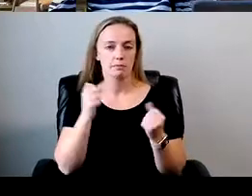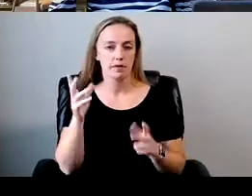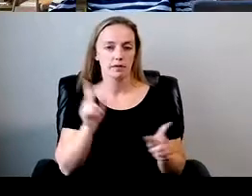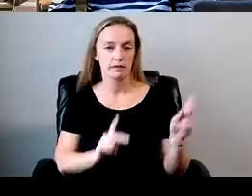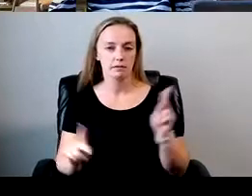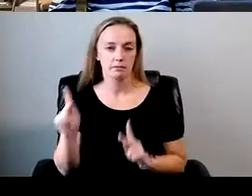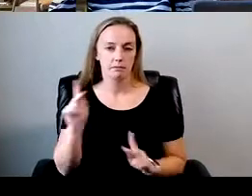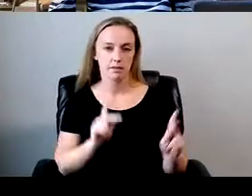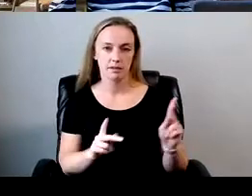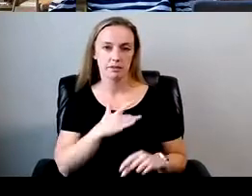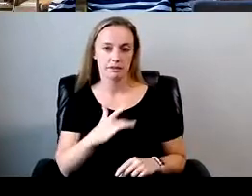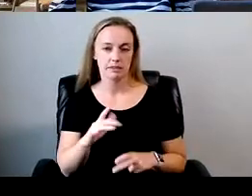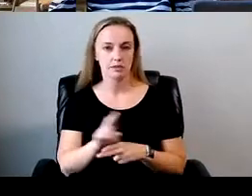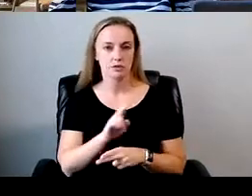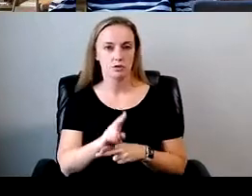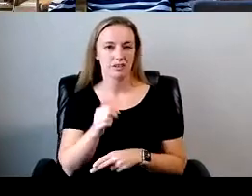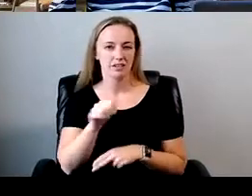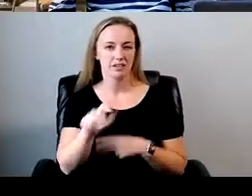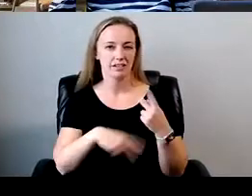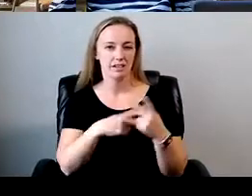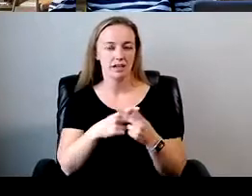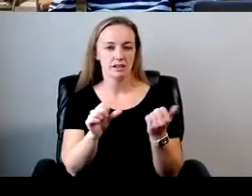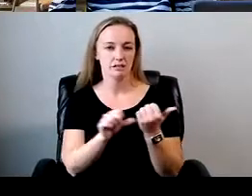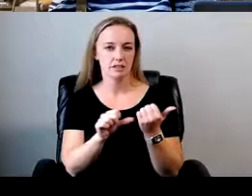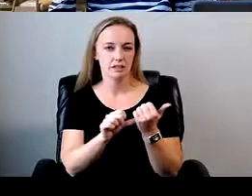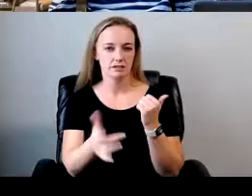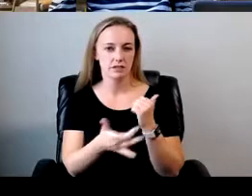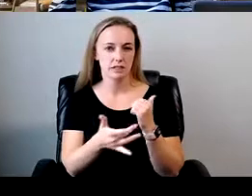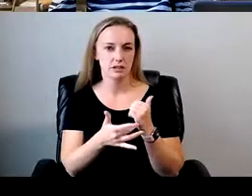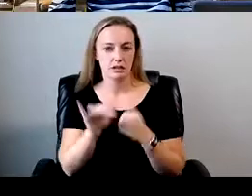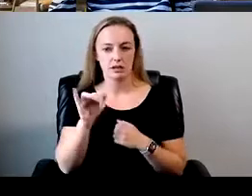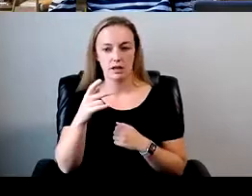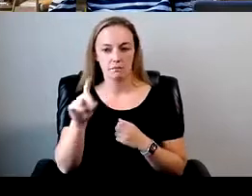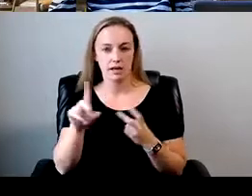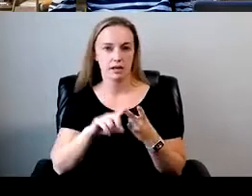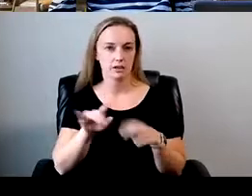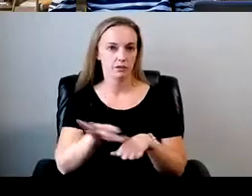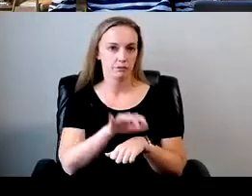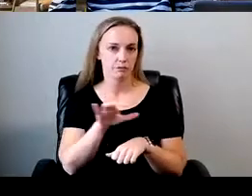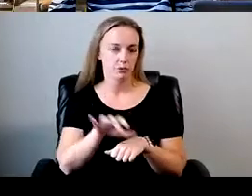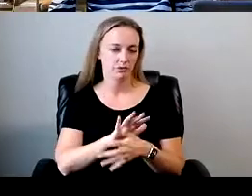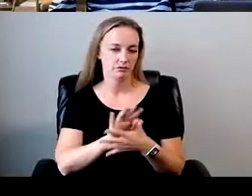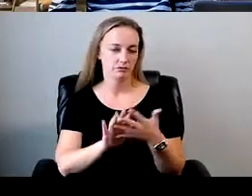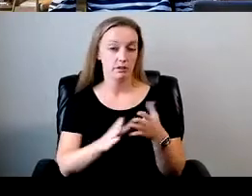maybe using is any time assistant technology, whether that's an iPad computer. And so, I mean, then the main thing is